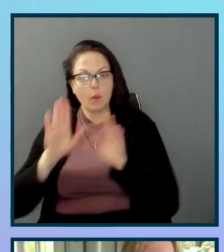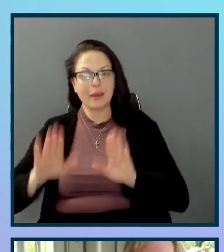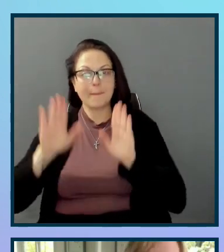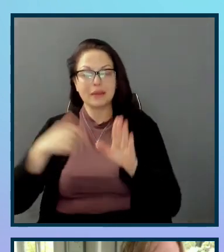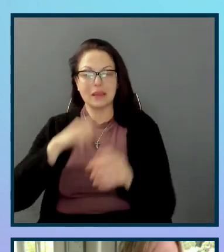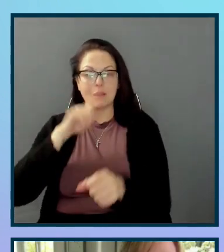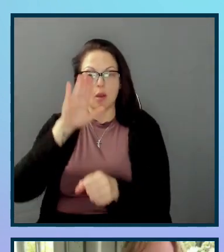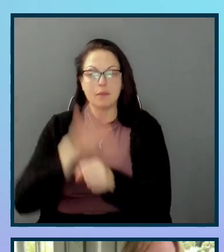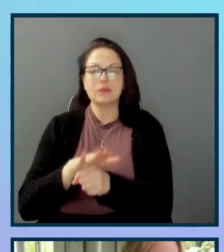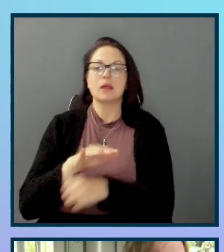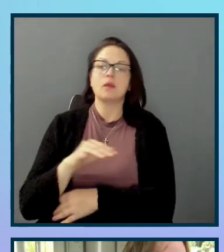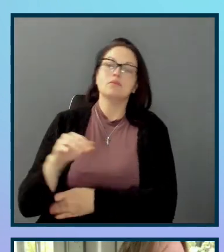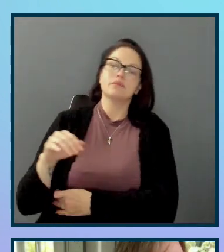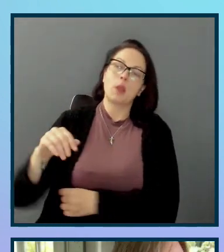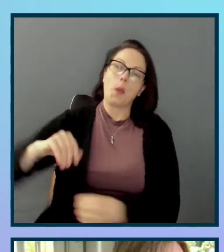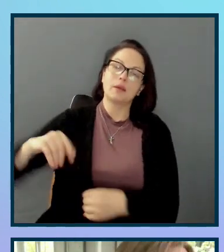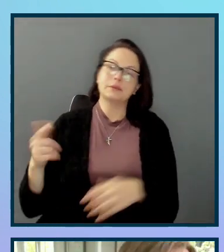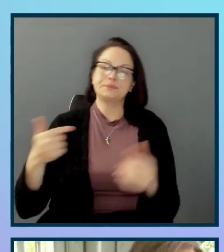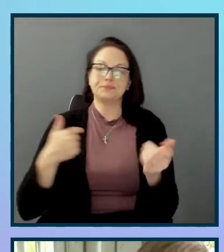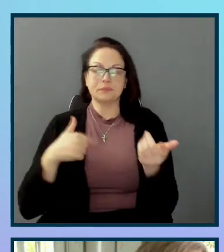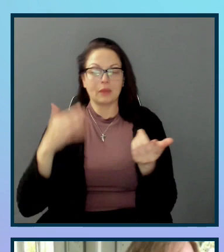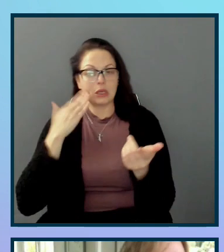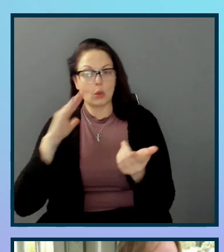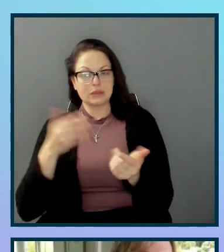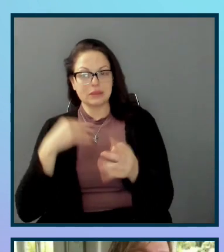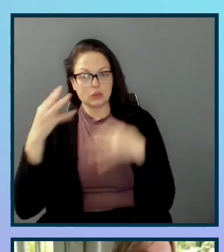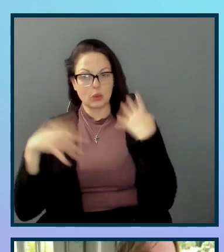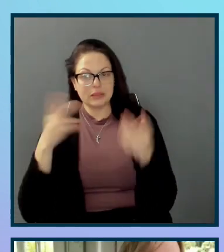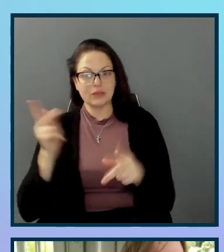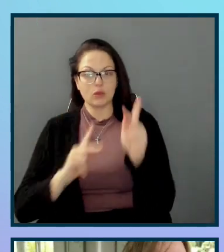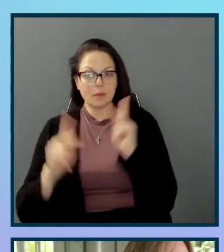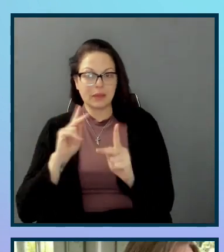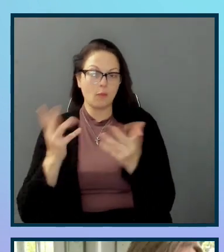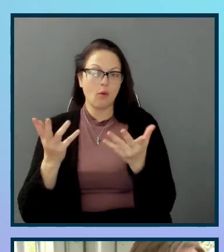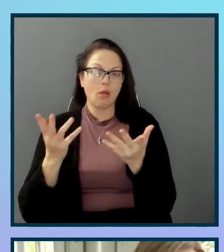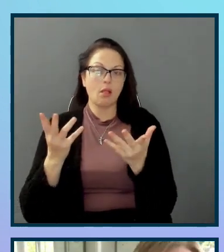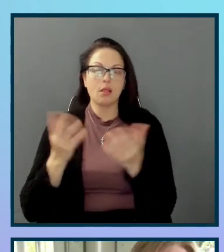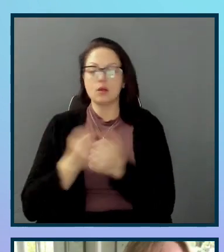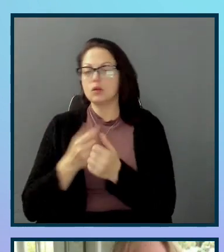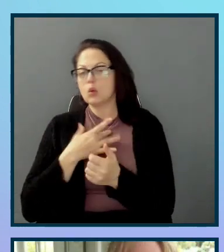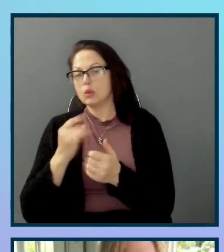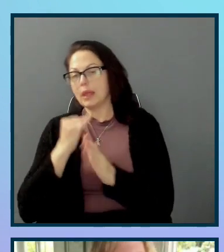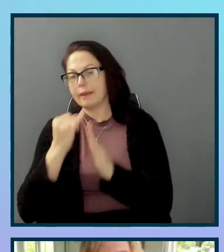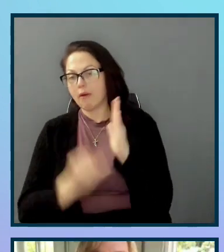I promise, as crazy as this is gonna be for those people who are really into artwork, this is kind of the coding side.